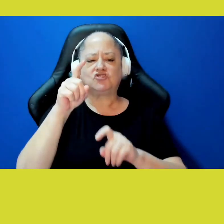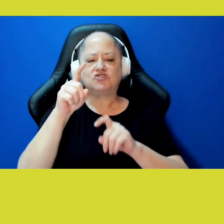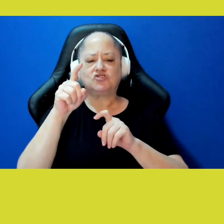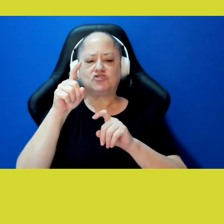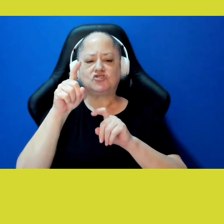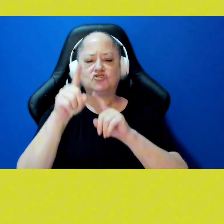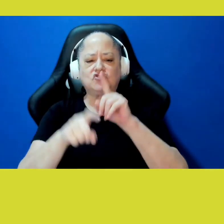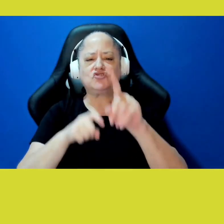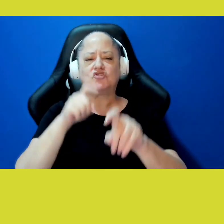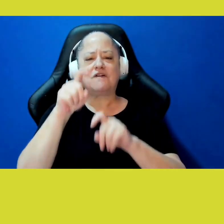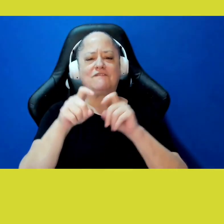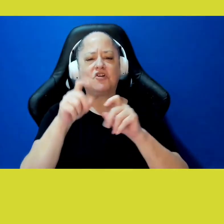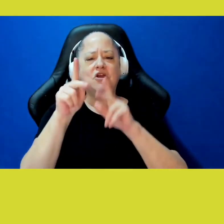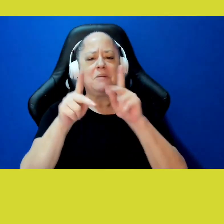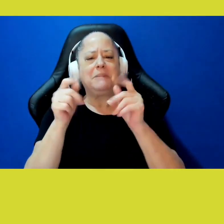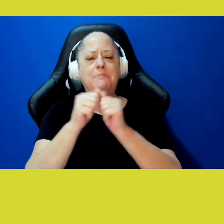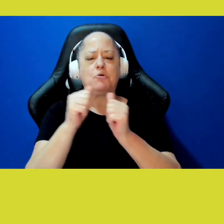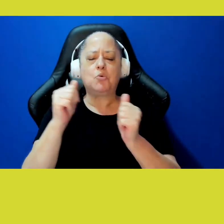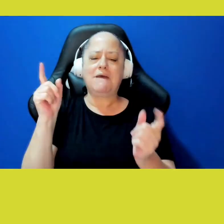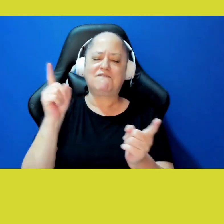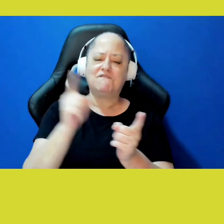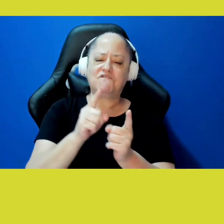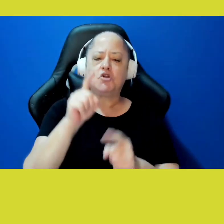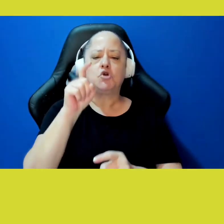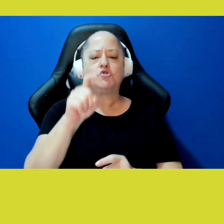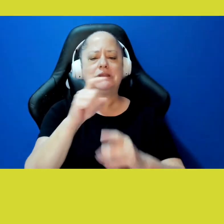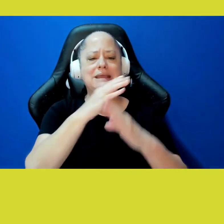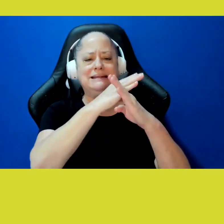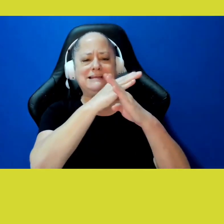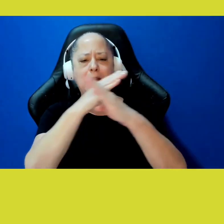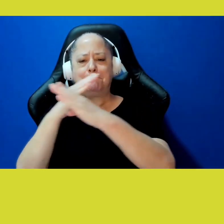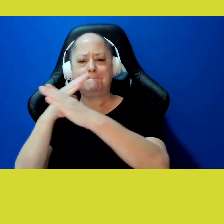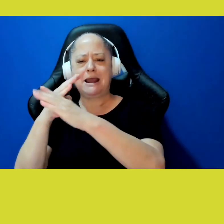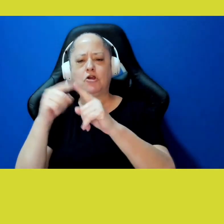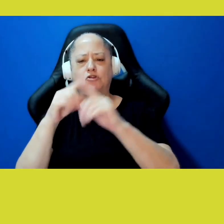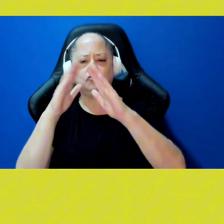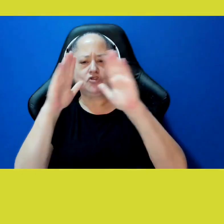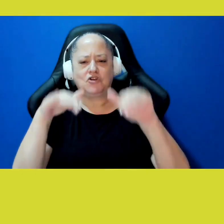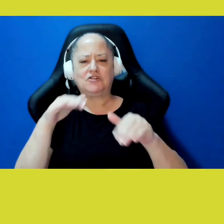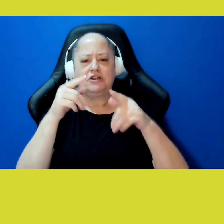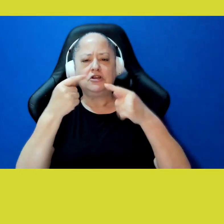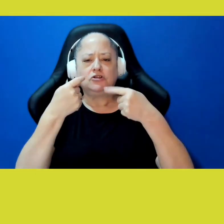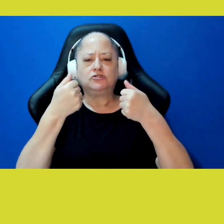with with fewer needs and fewer barriers to housing we started to see chronic homelessness emerge. Like